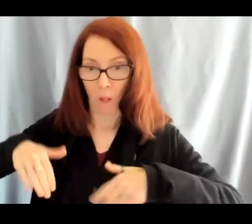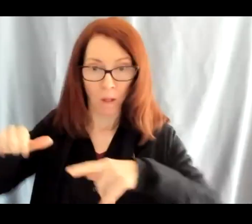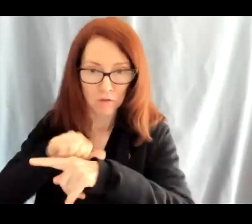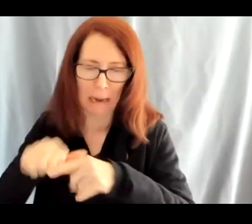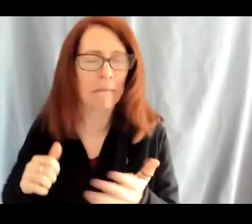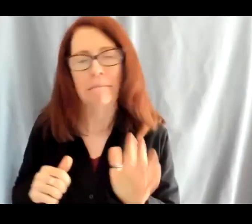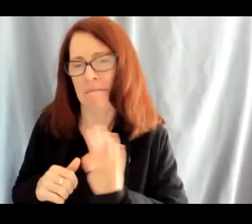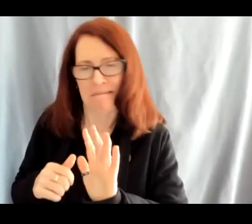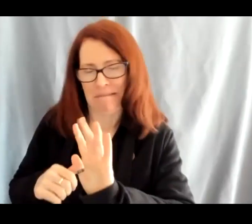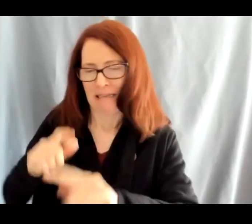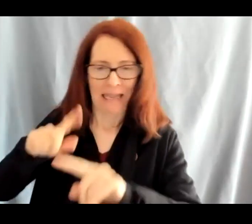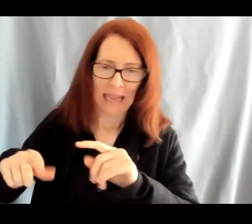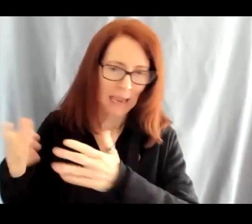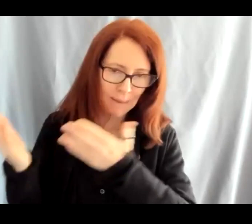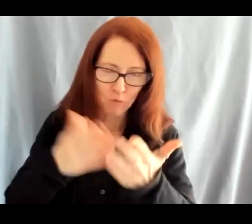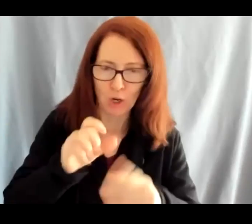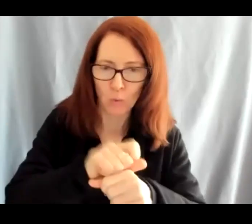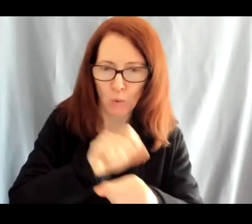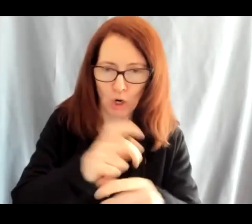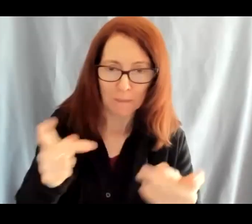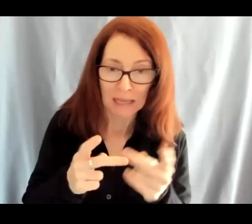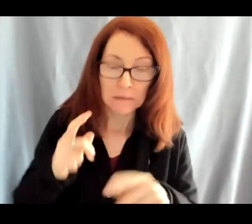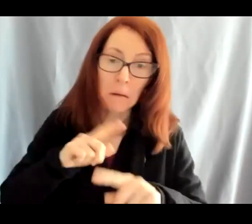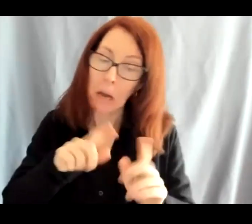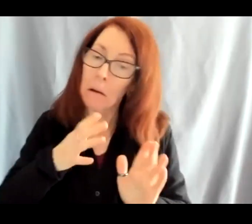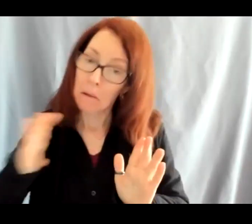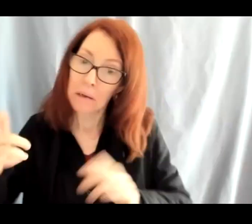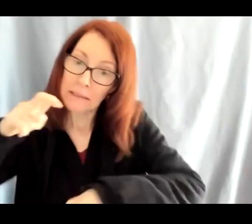of things it might they might have slightly more leeway because they're